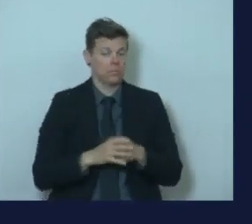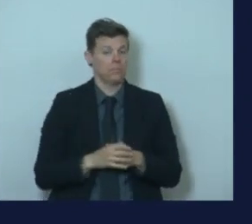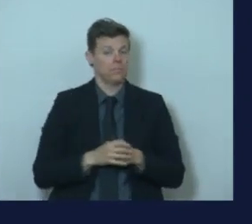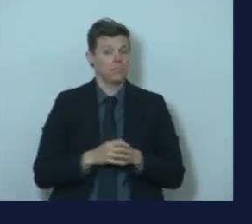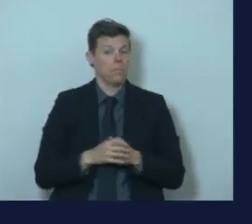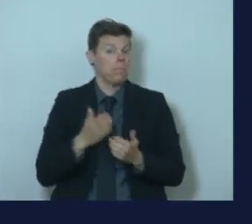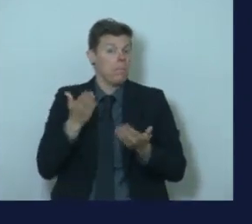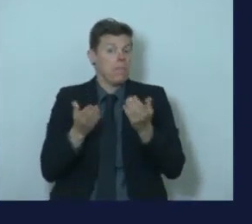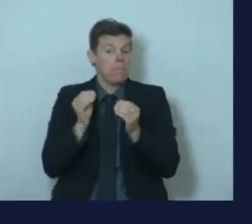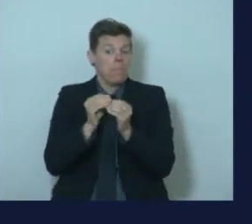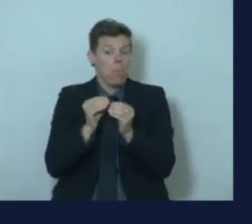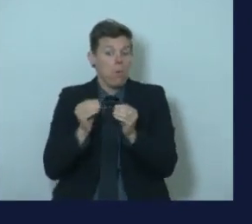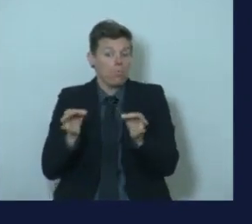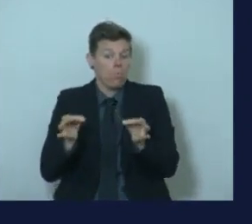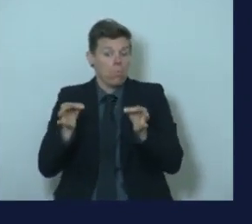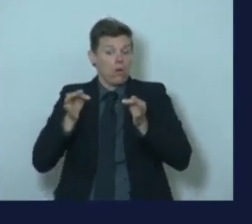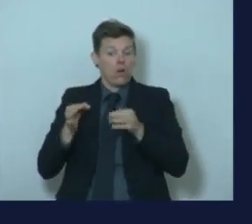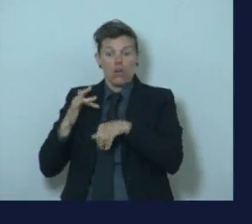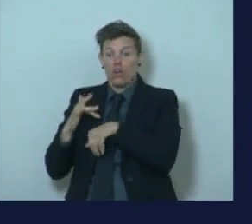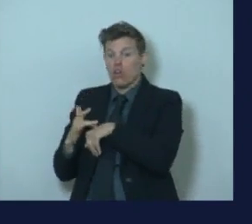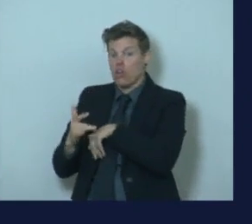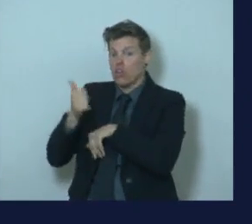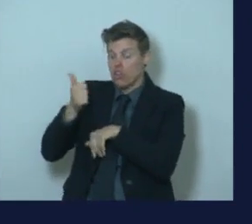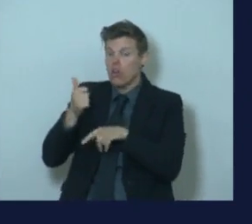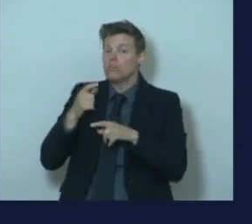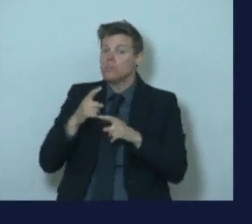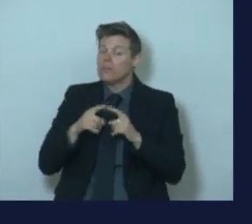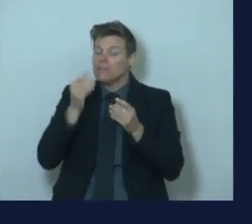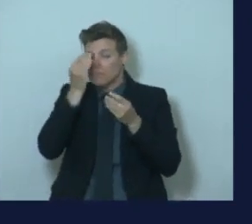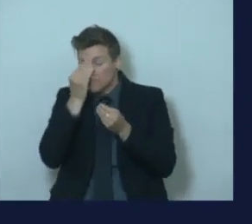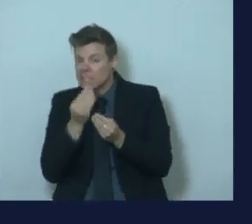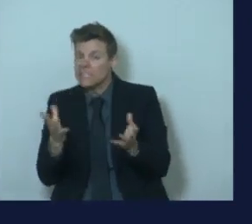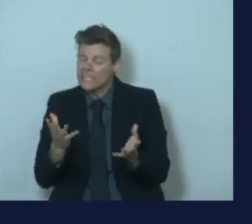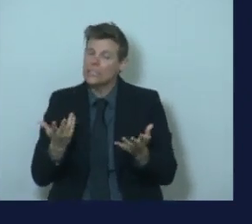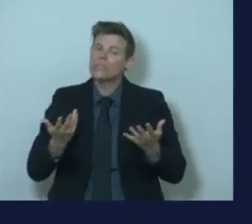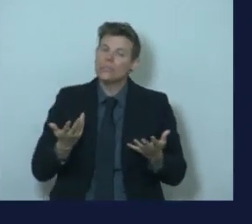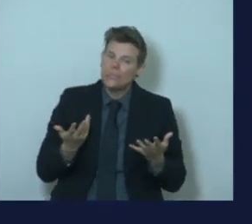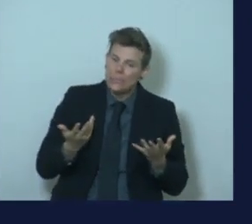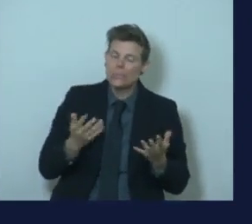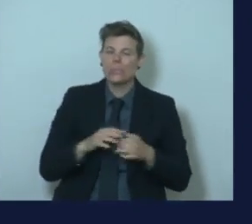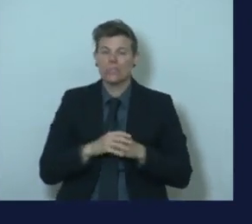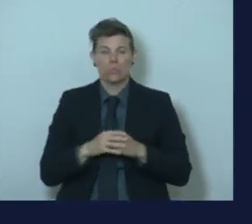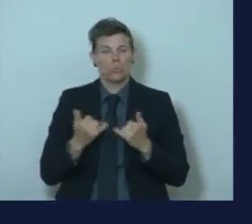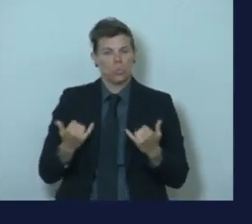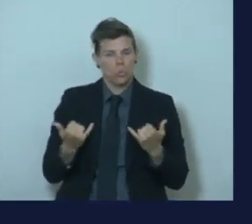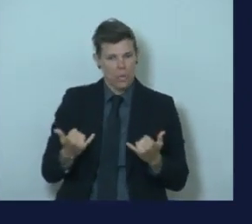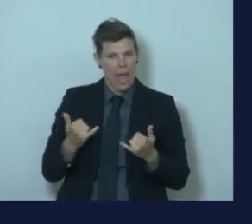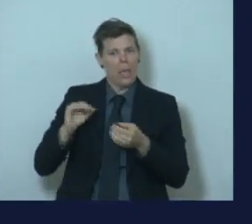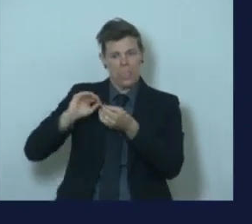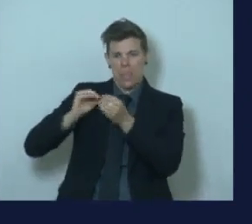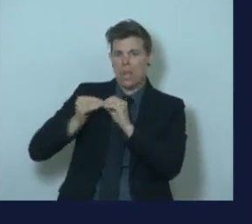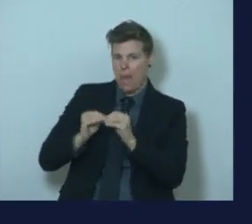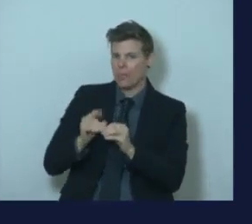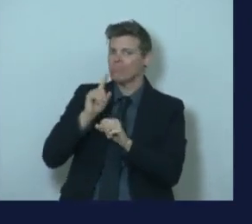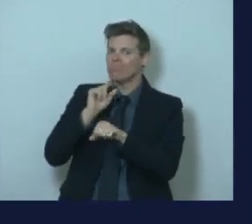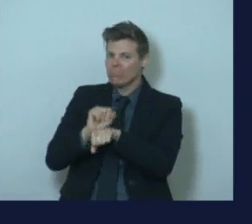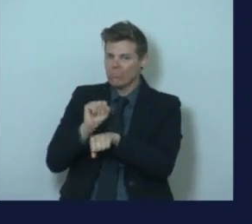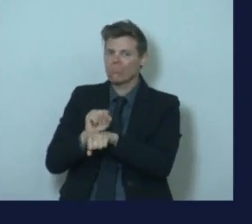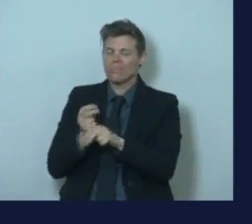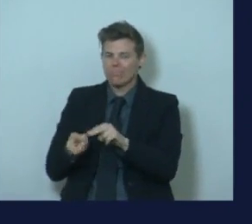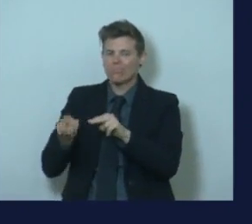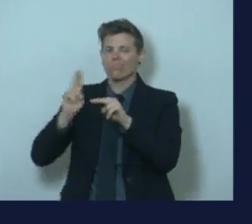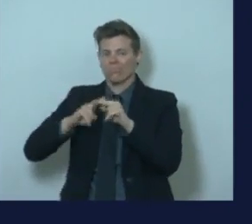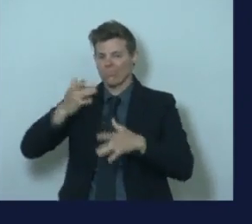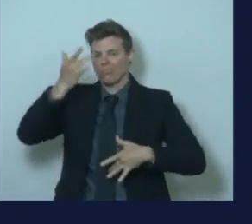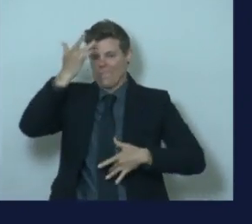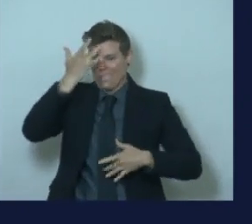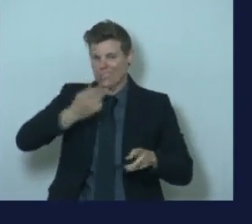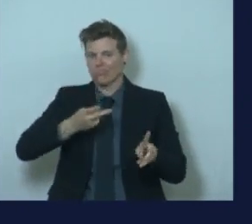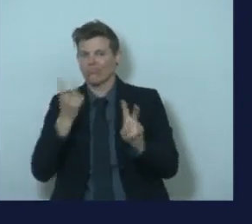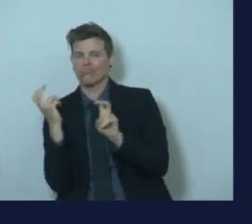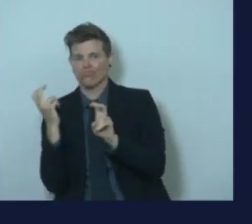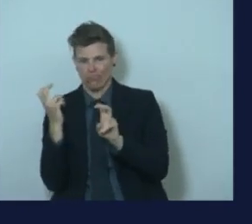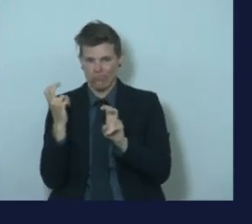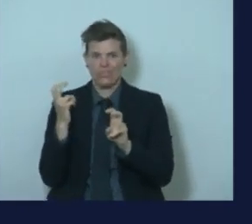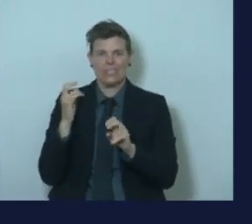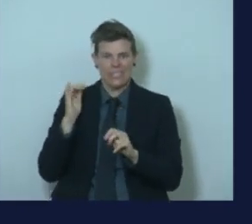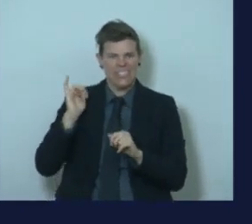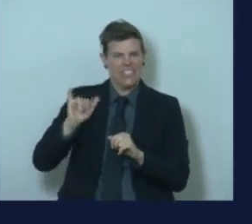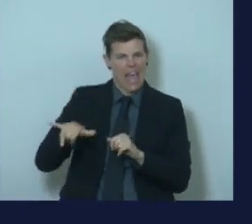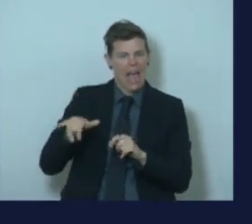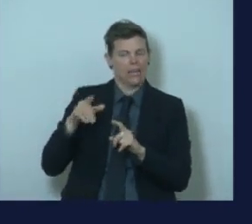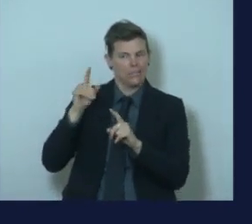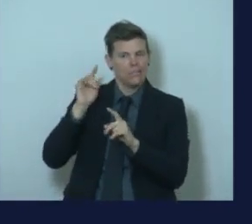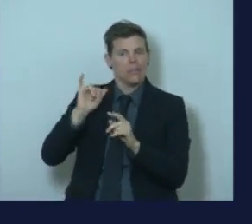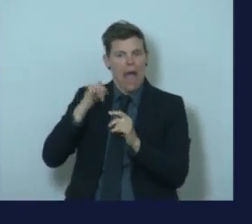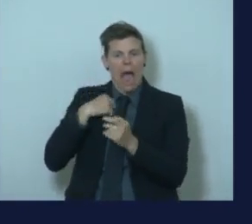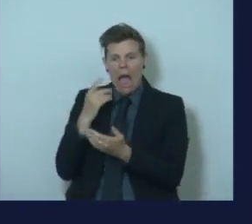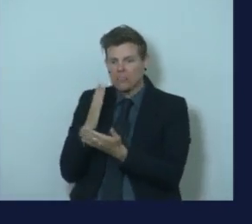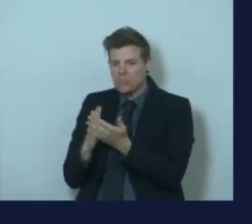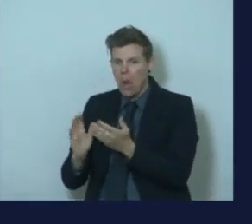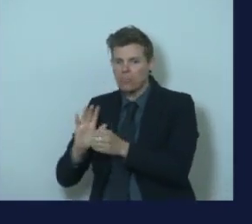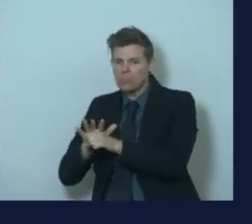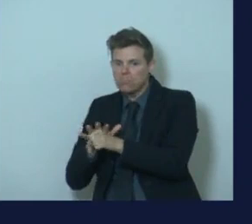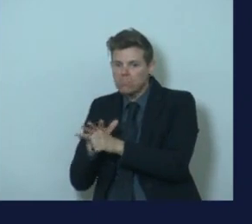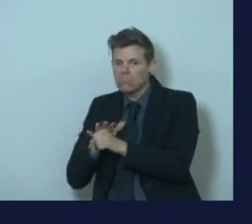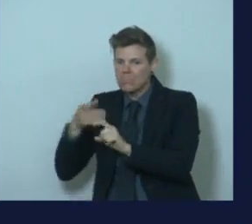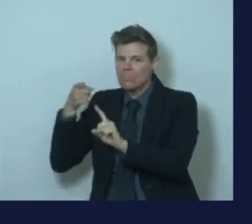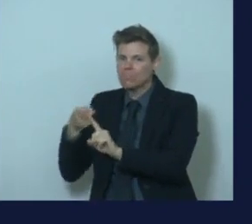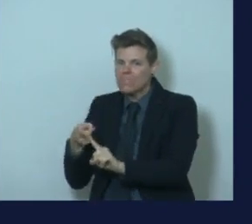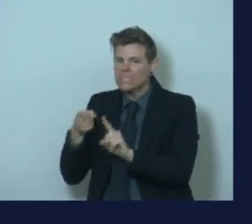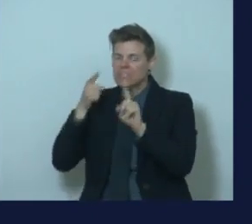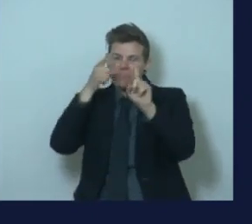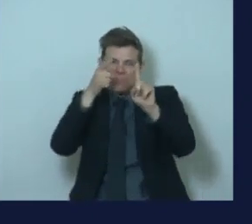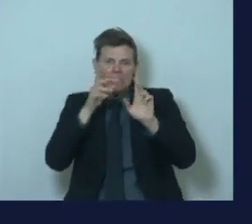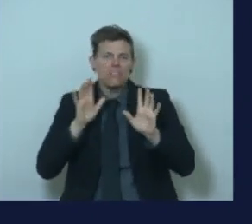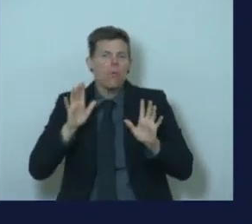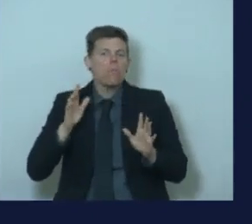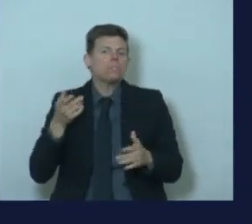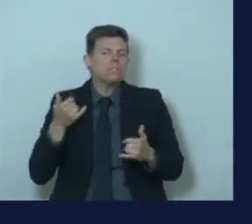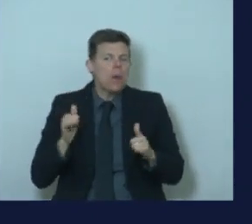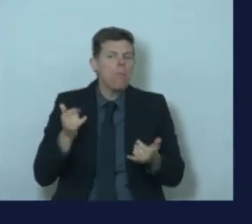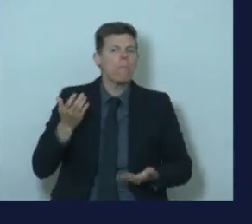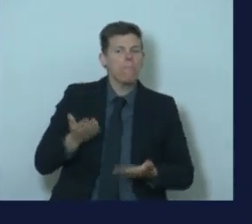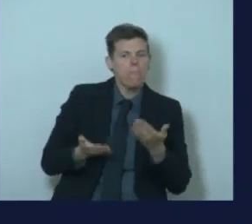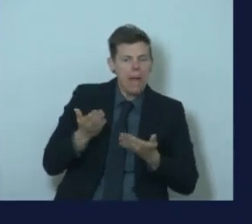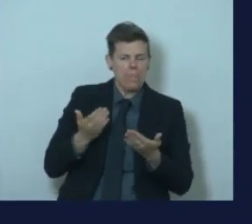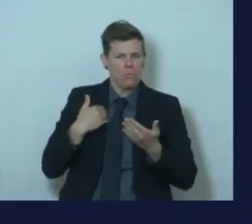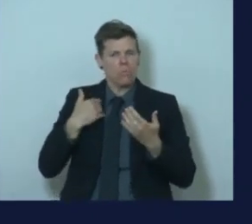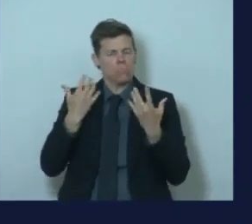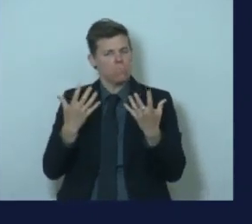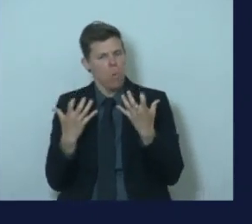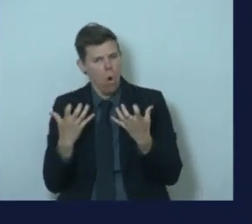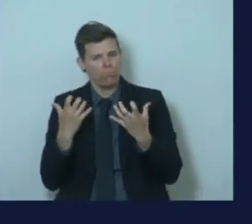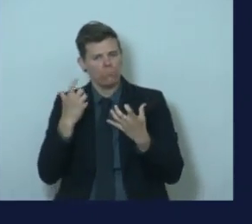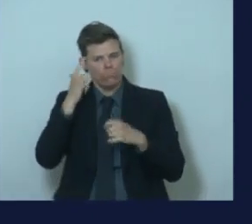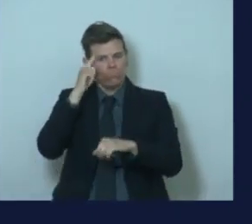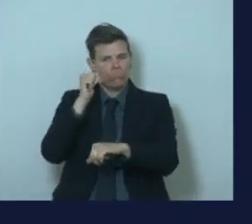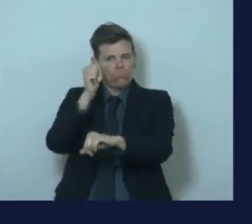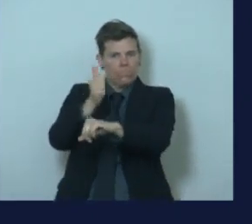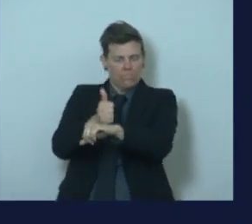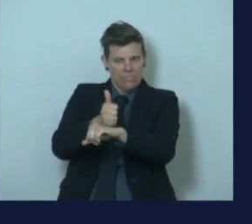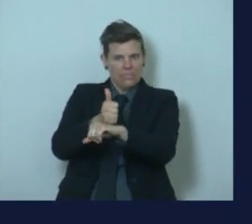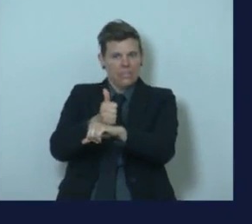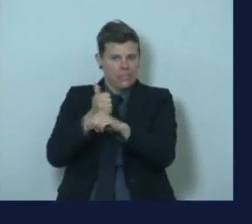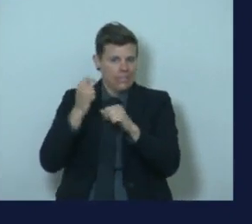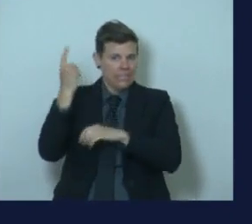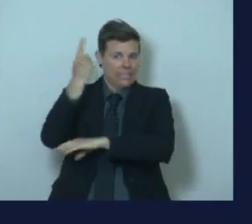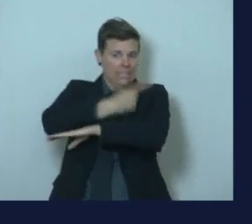WE MIGHT COME TO YOU EVEN EARLIER, BUT WE WANT YOU TO KNOW THERE IS NOTHING WE ARE SEEING EVEN THOUGH WE HAVE AN INCREASE IN CASES TODAY LARGELY RELATED TO A HIGH-RISK ARIA -- HIGH RISK